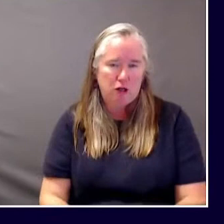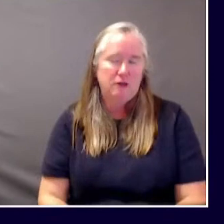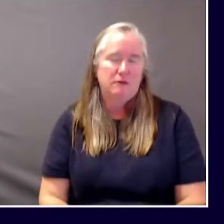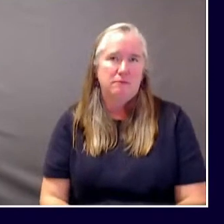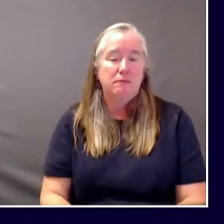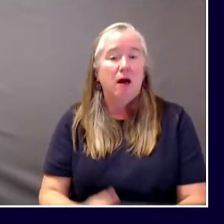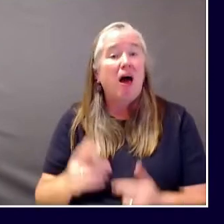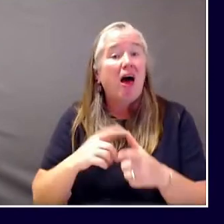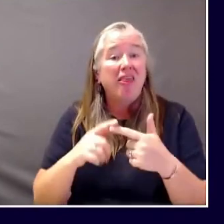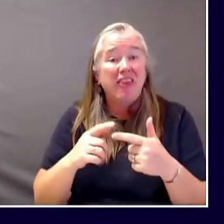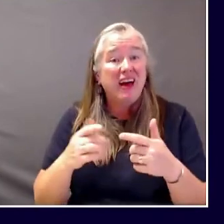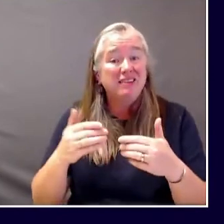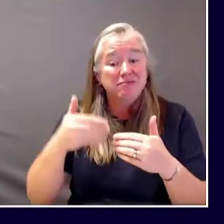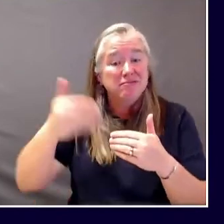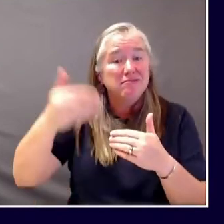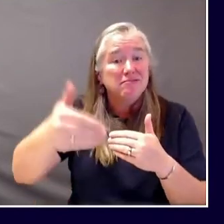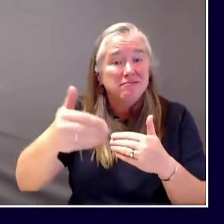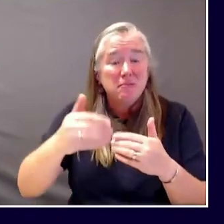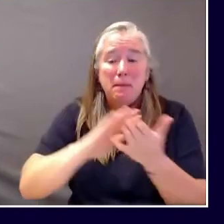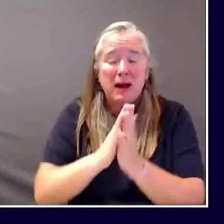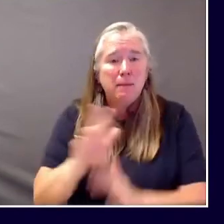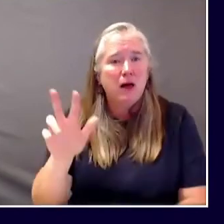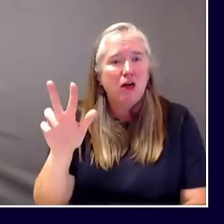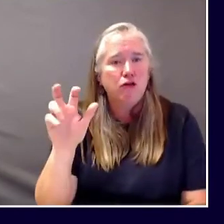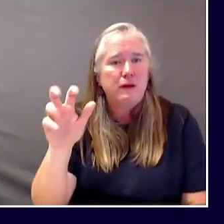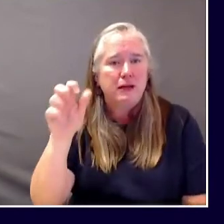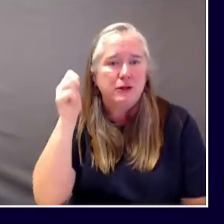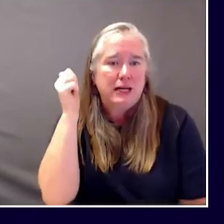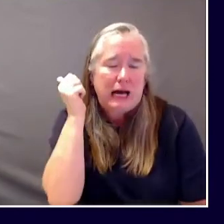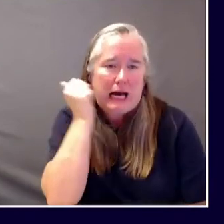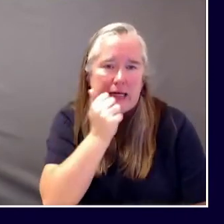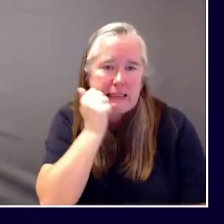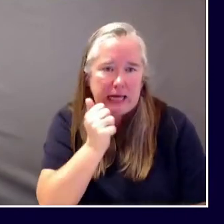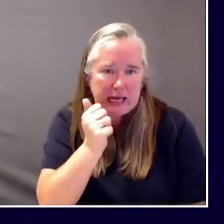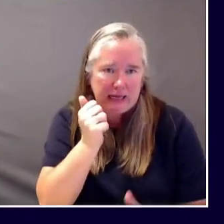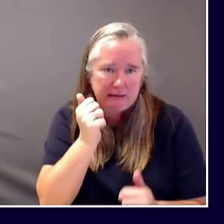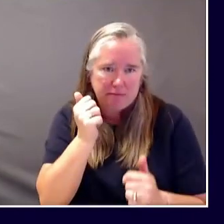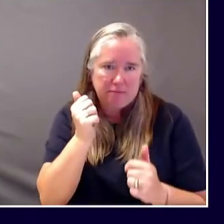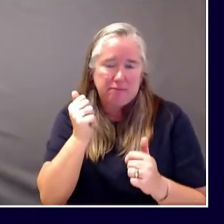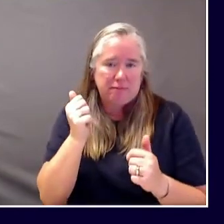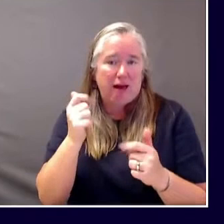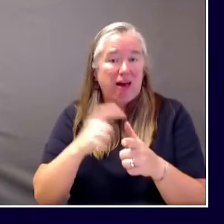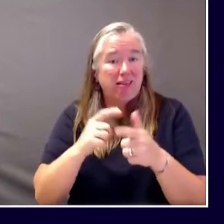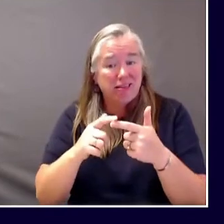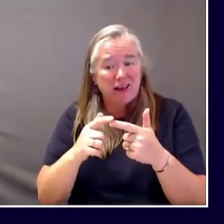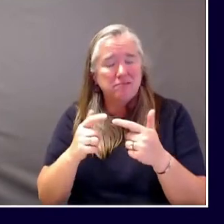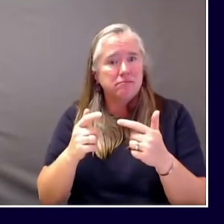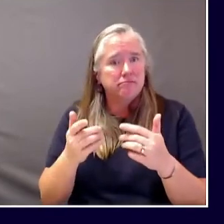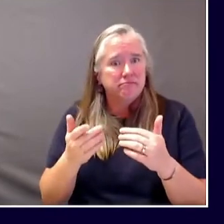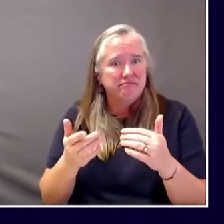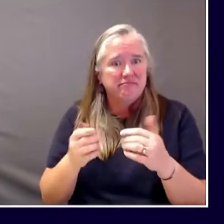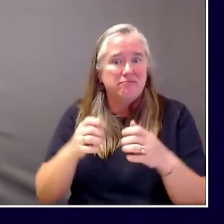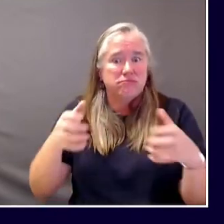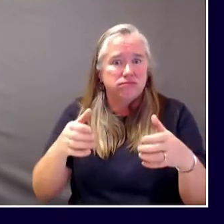days after that turn into a